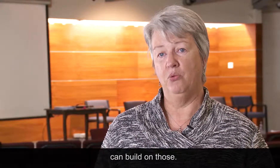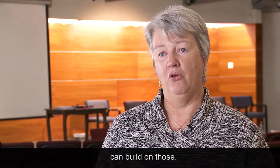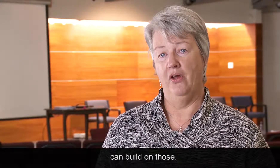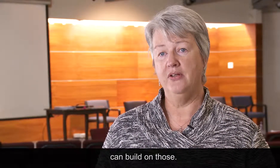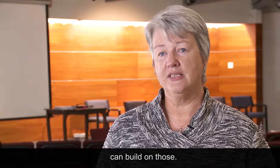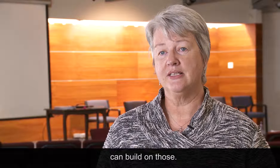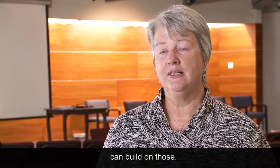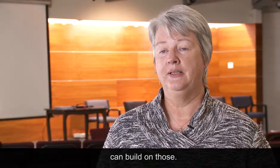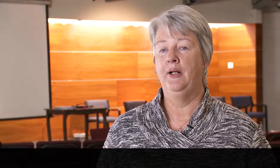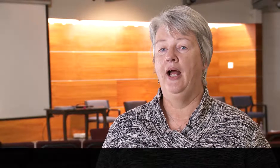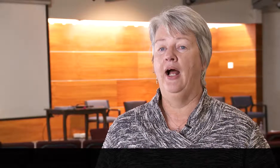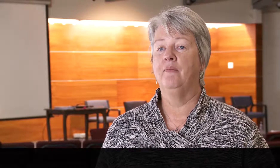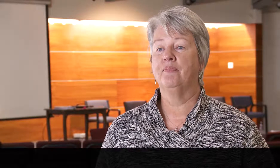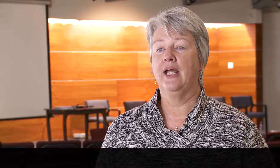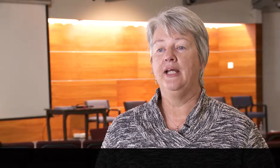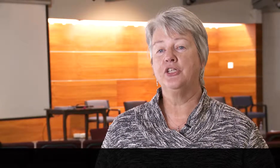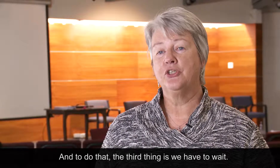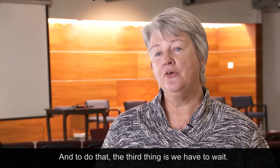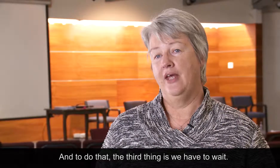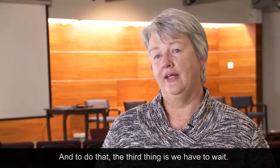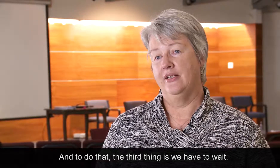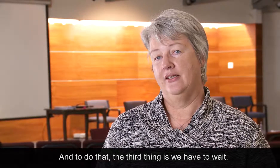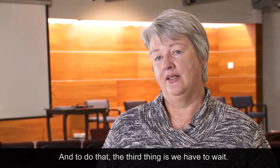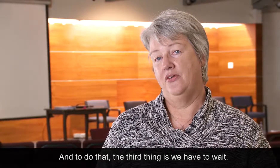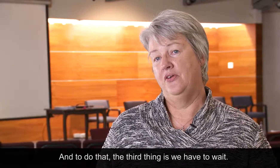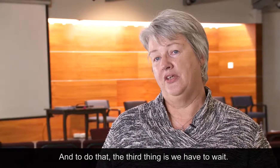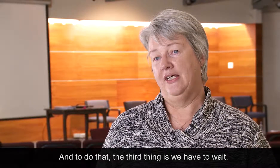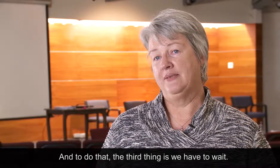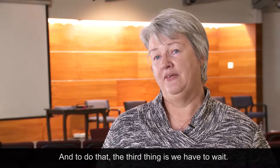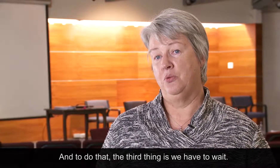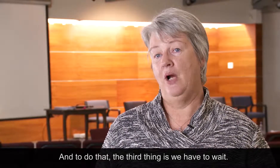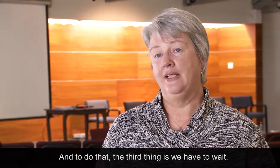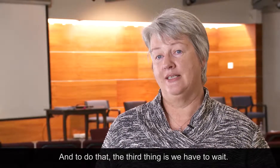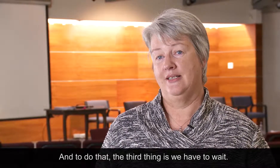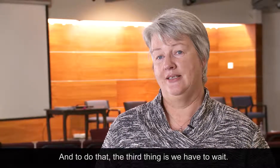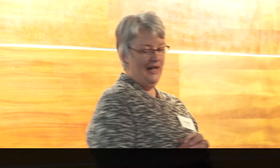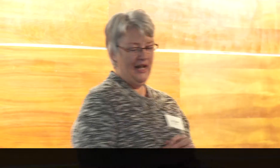build on those. And to do that, the third thing is we have to wait. Presentation by Elizabeth continued.